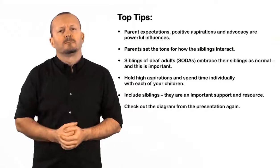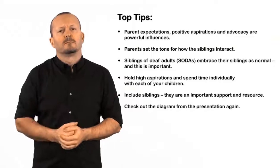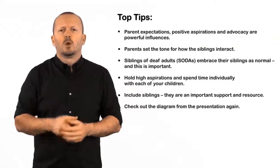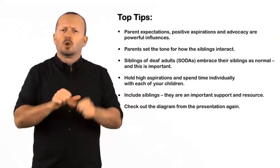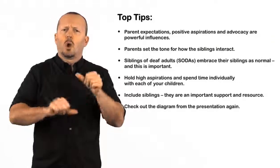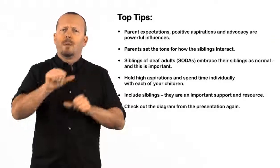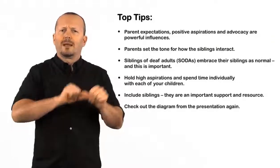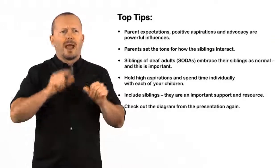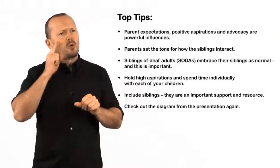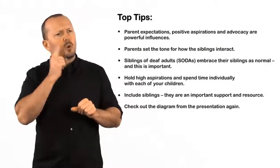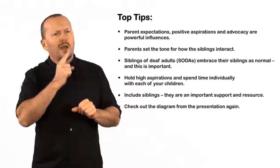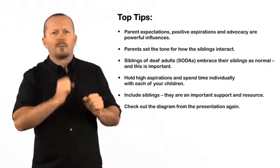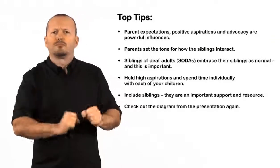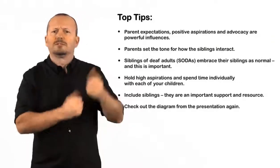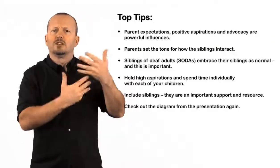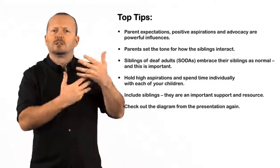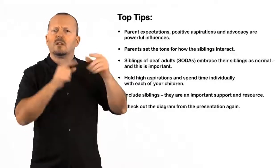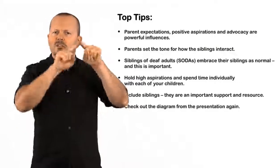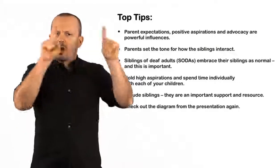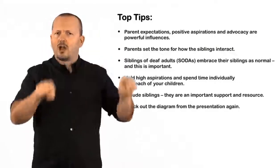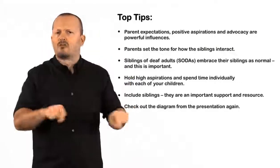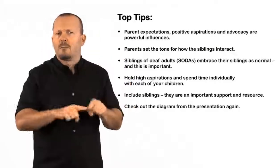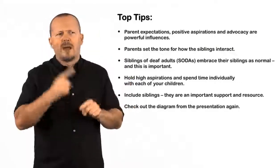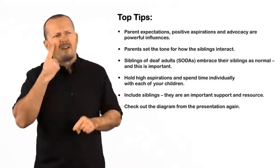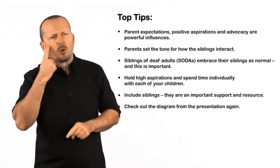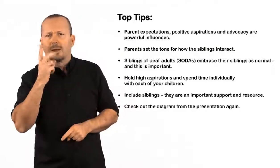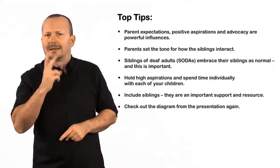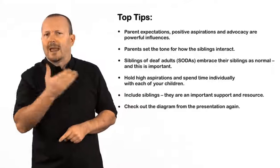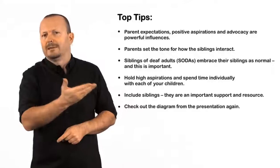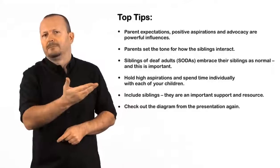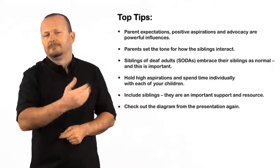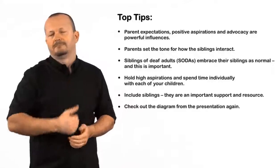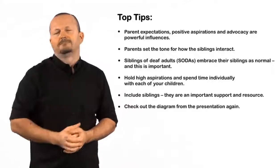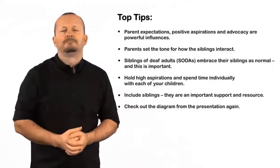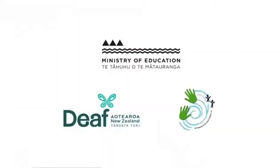Check out the diagram from the presentation again.